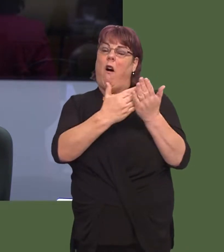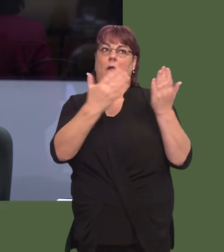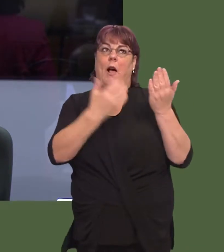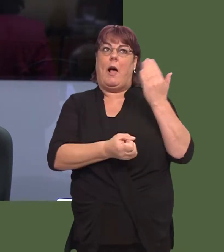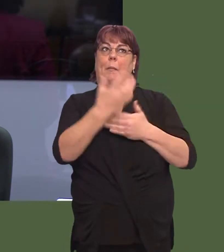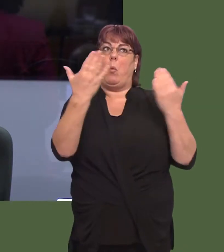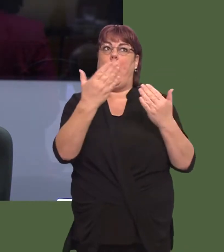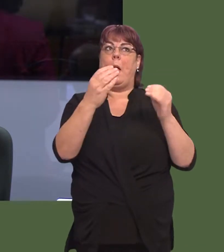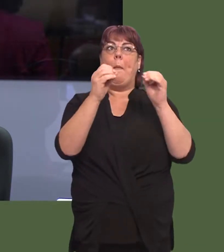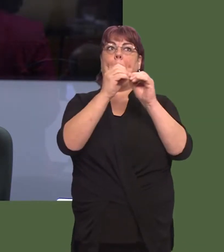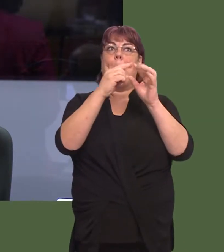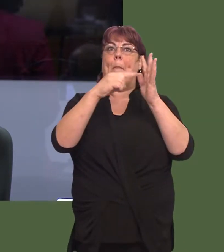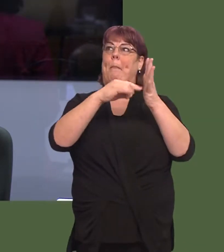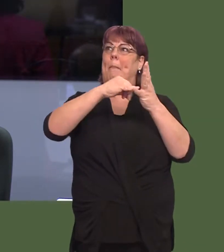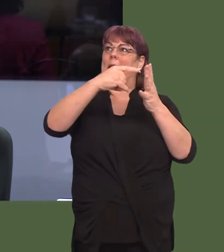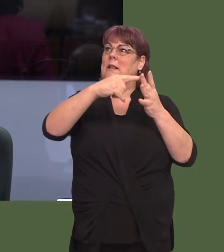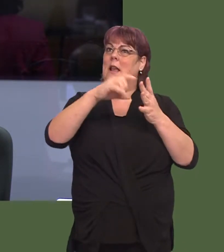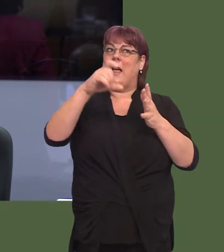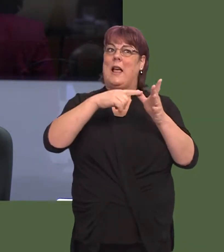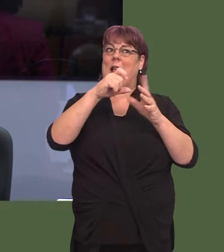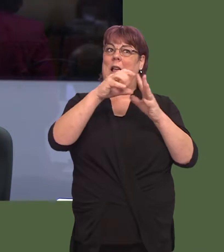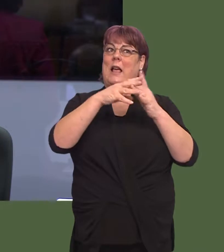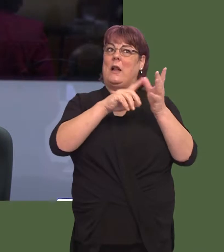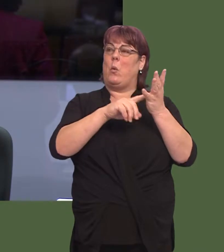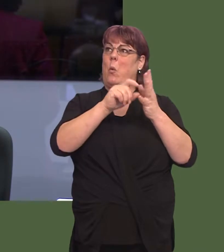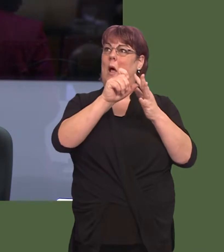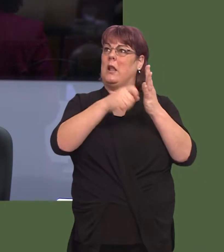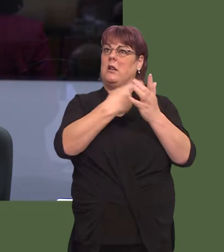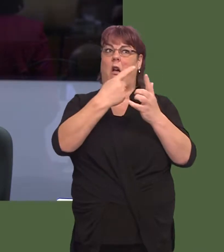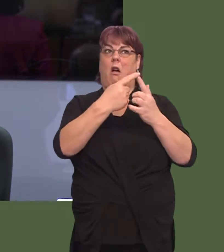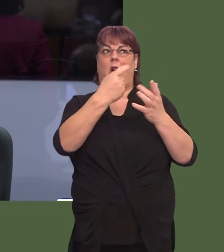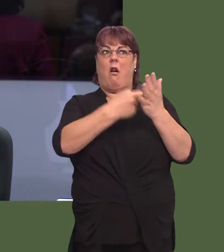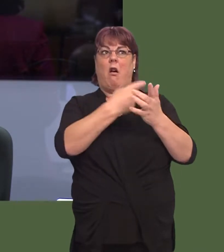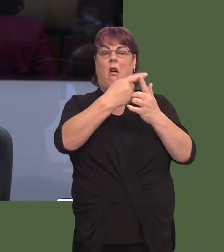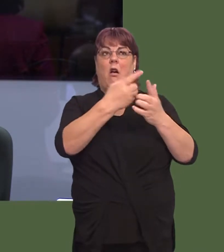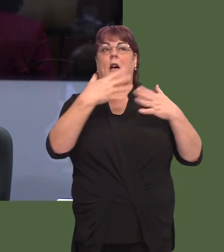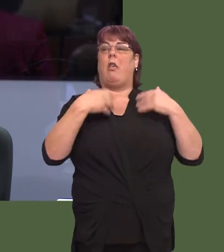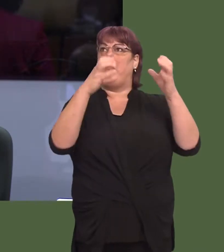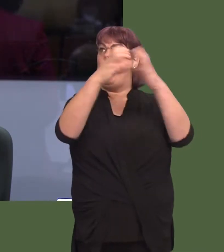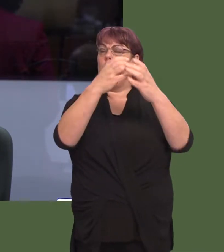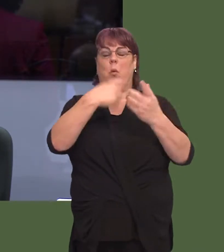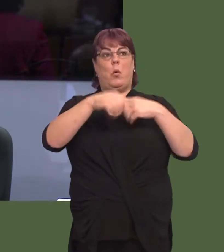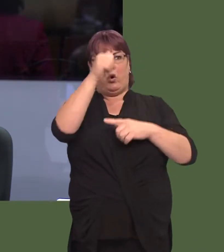Every single one of these cases will have been simply devastating to the family and loved ones of these patients.